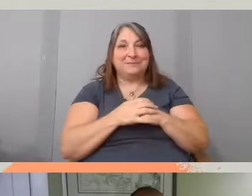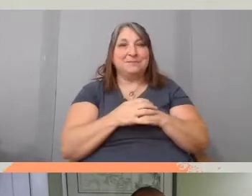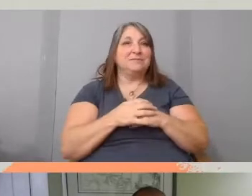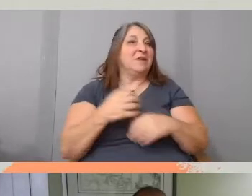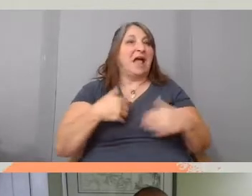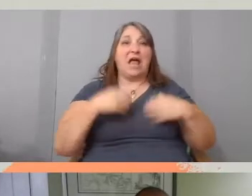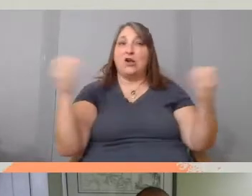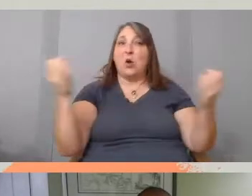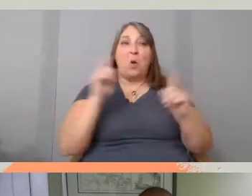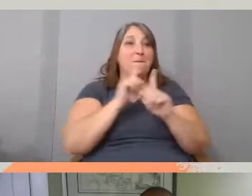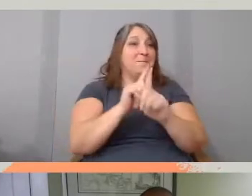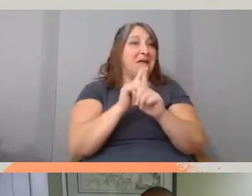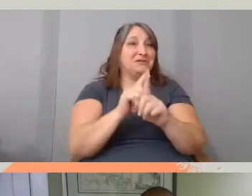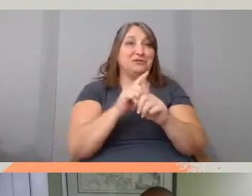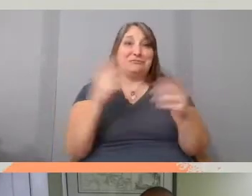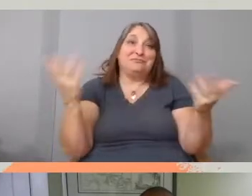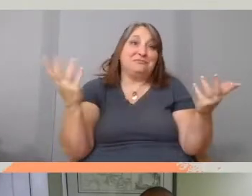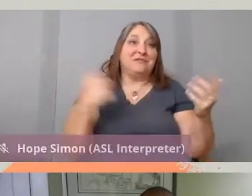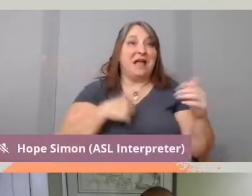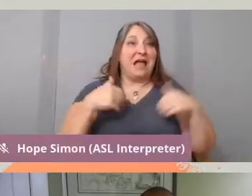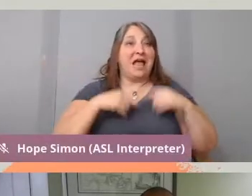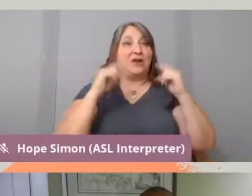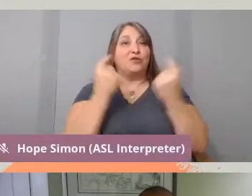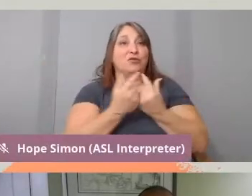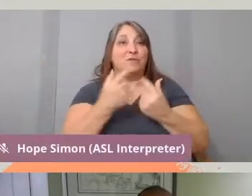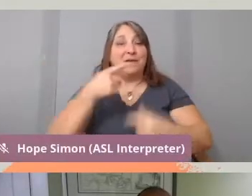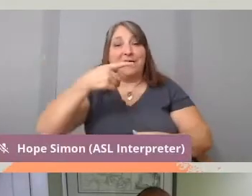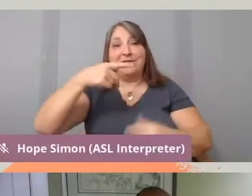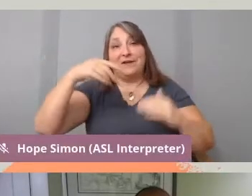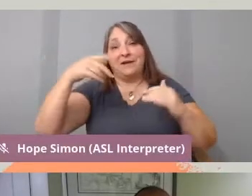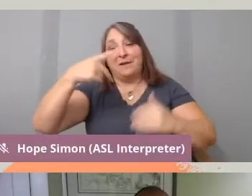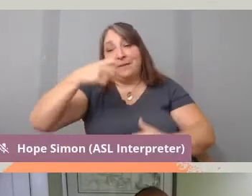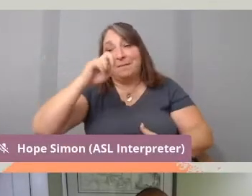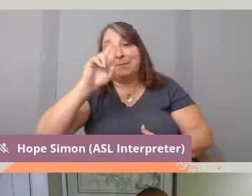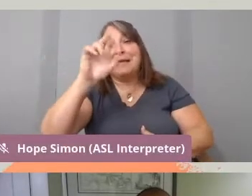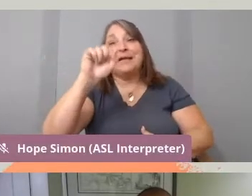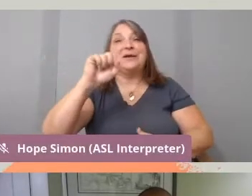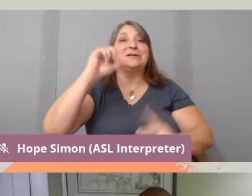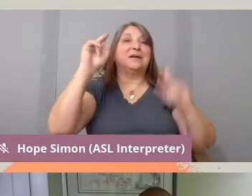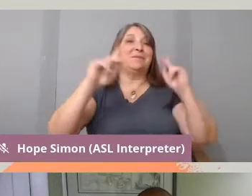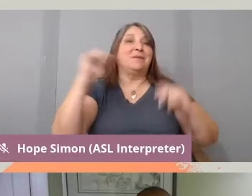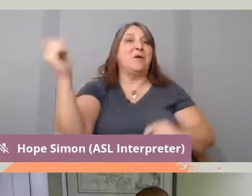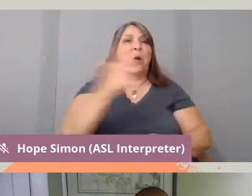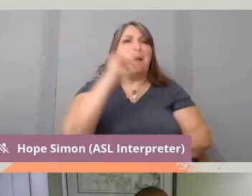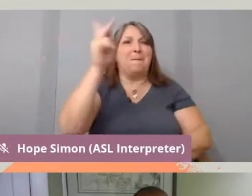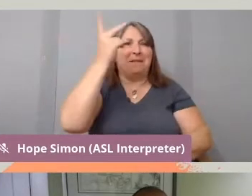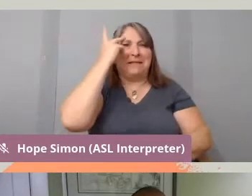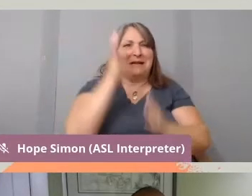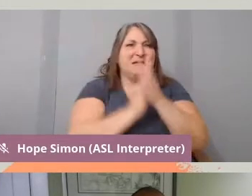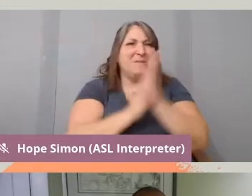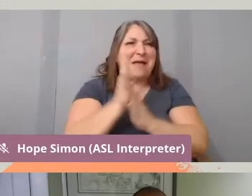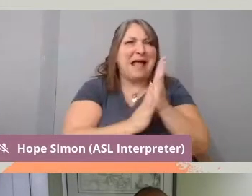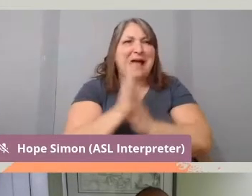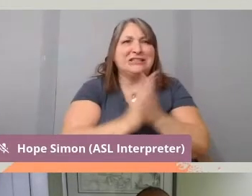I just had a group of peers and people who are all like politically passionate and switched on in our early 20s